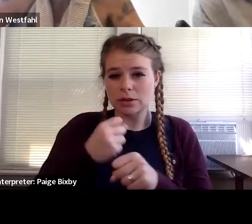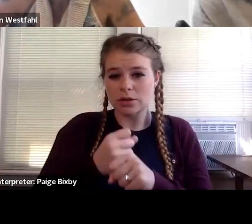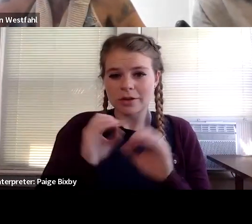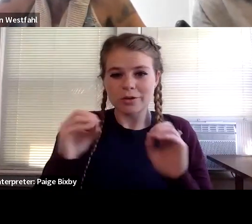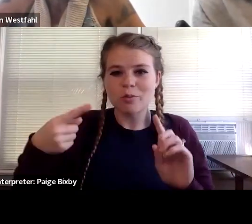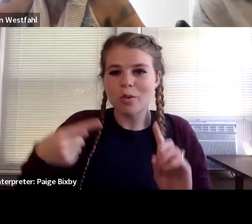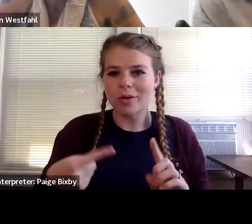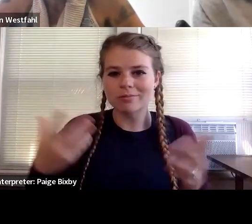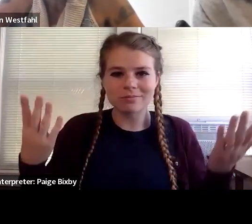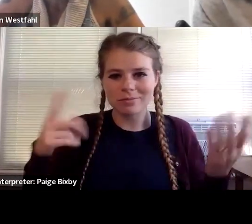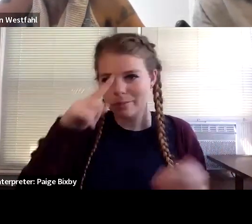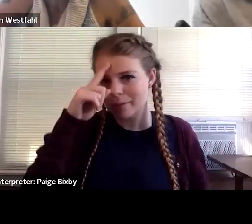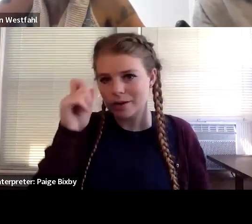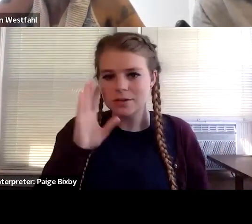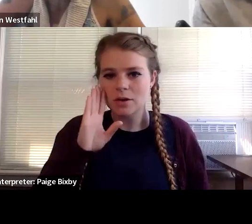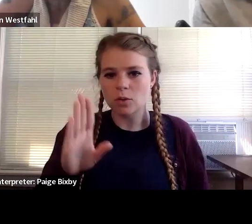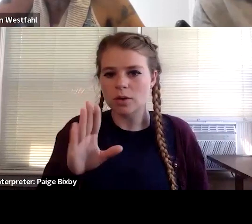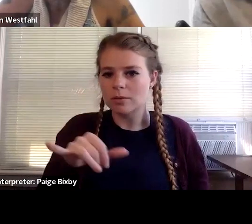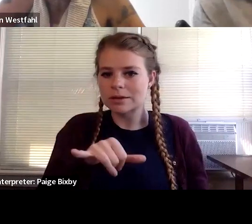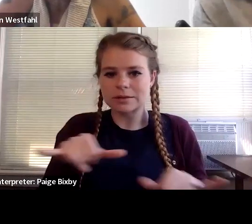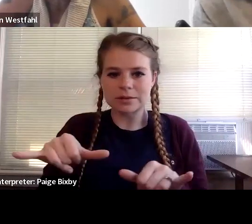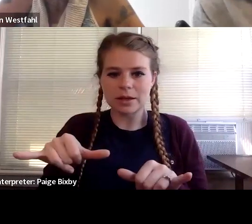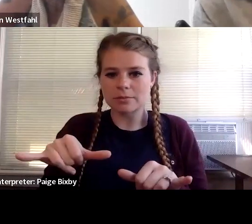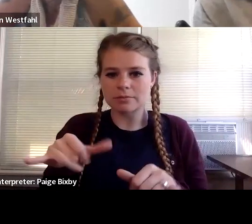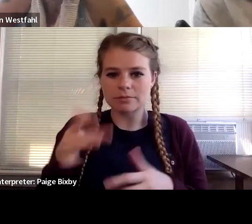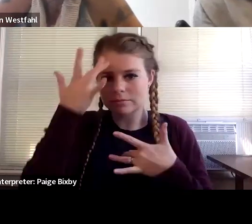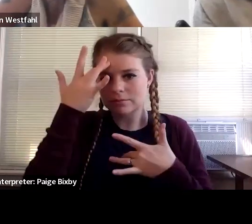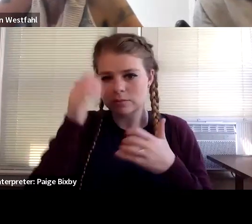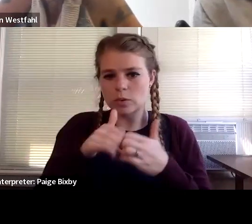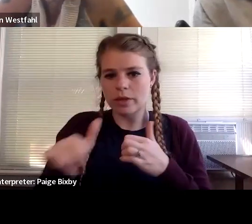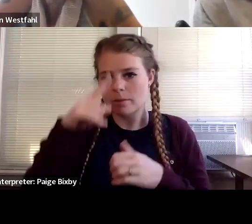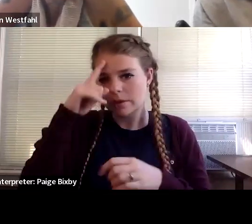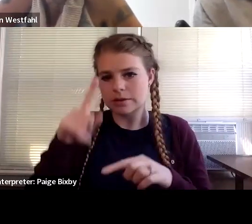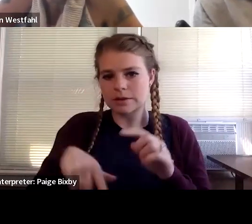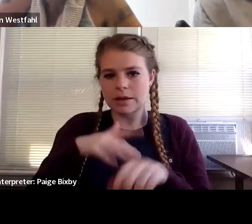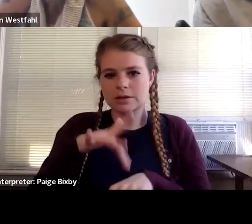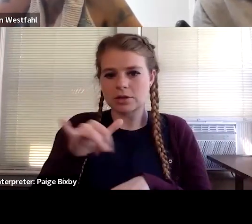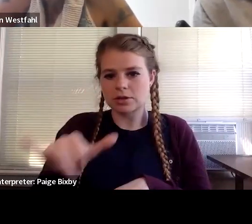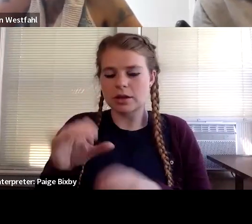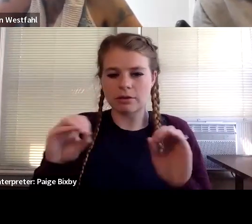because I'm going to be just as sick with that because it can't touch it, nothing can touch it.